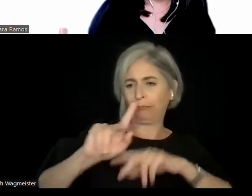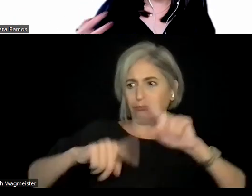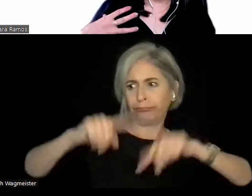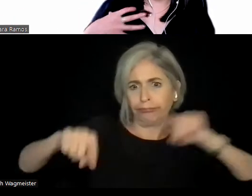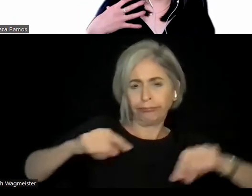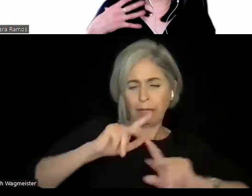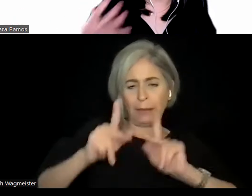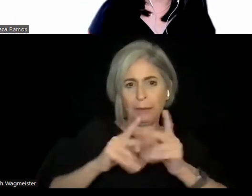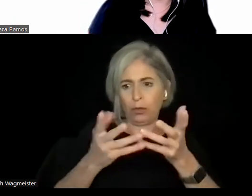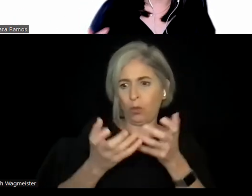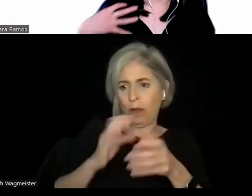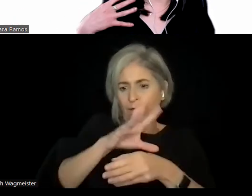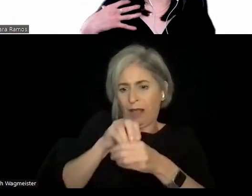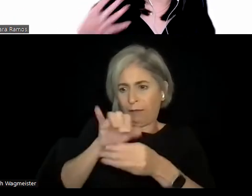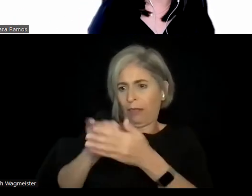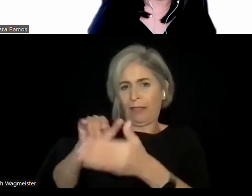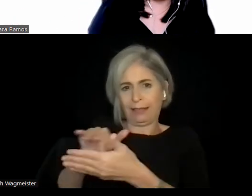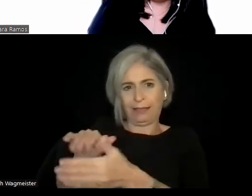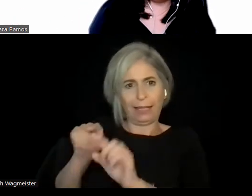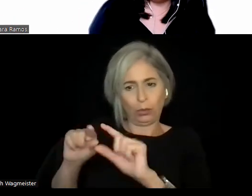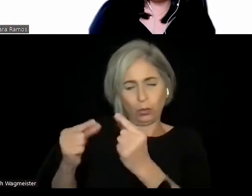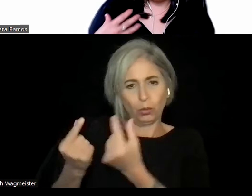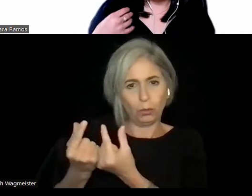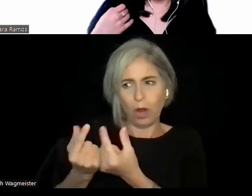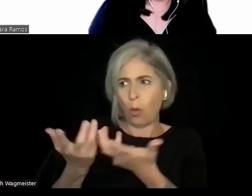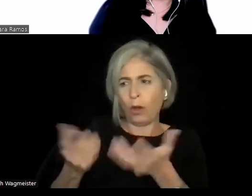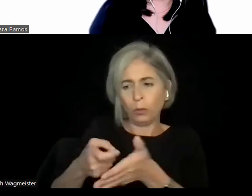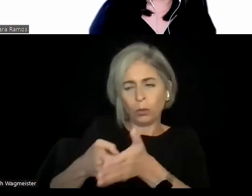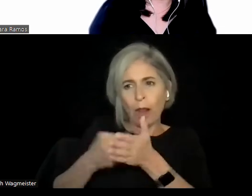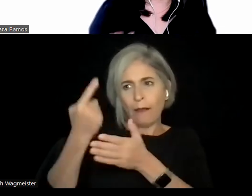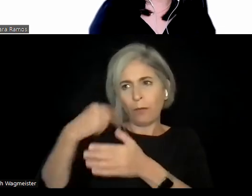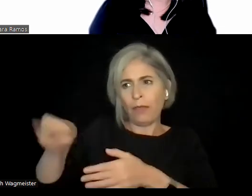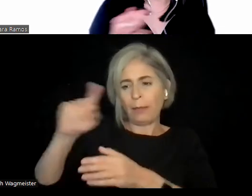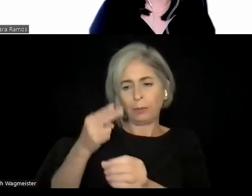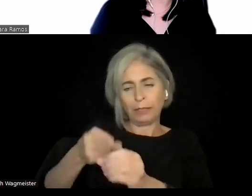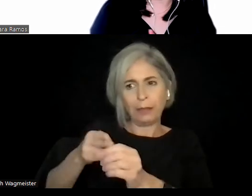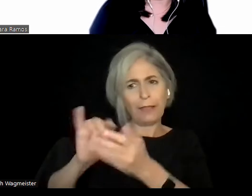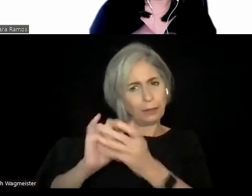and I think that just attending to, being aware of the reality of different types of people that you want in the